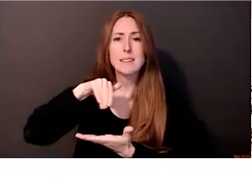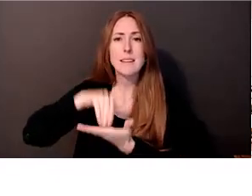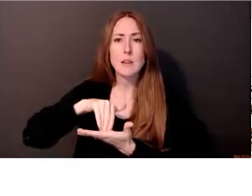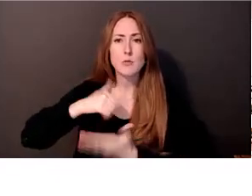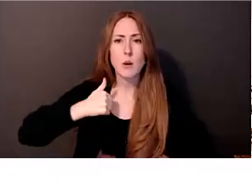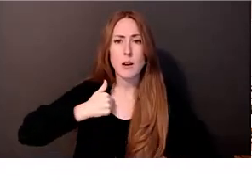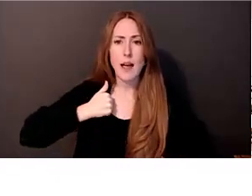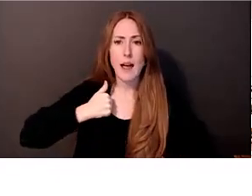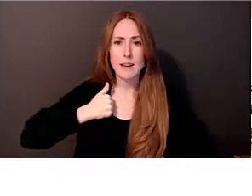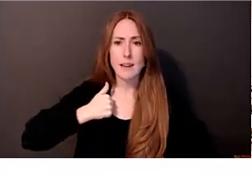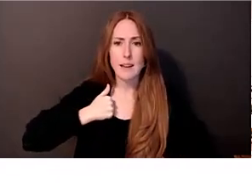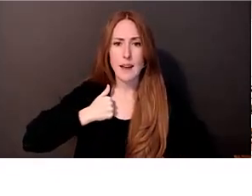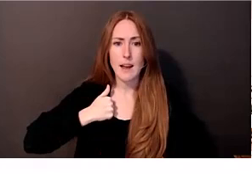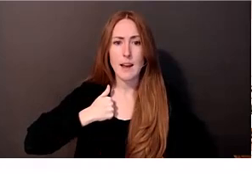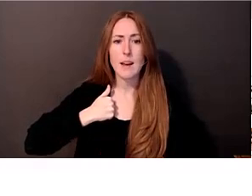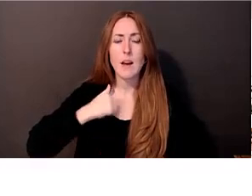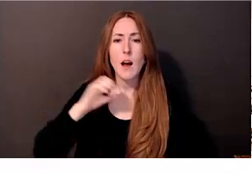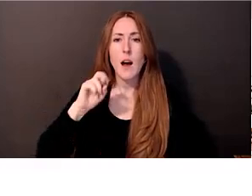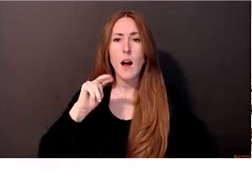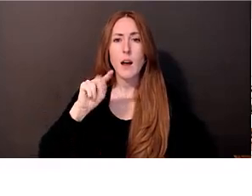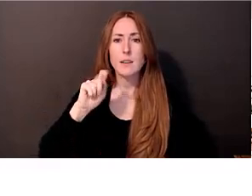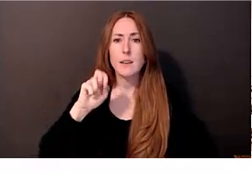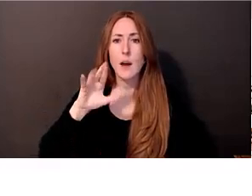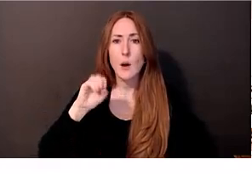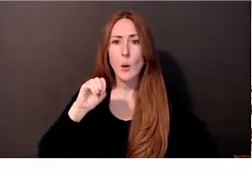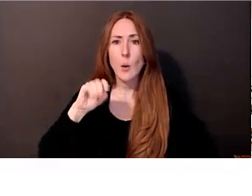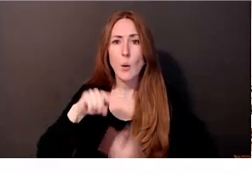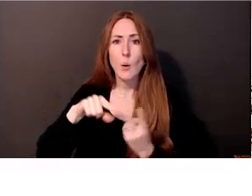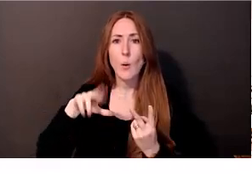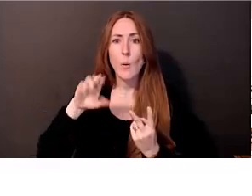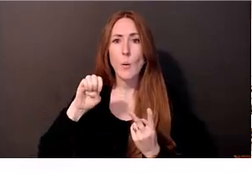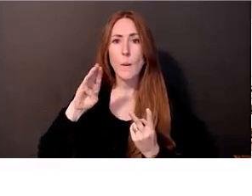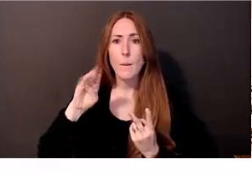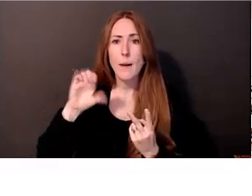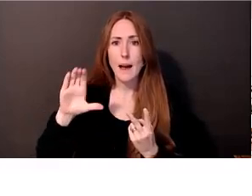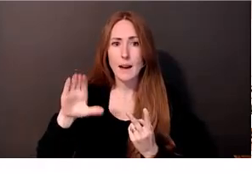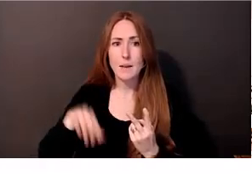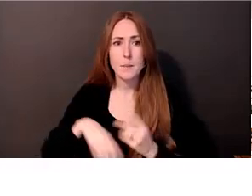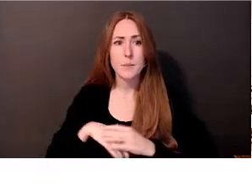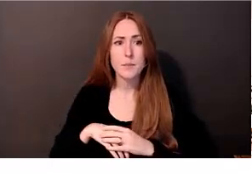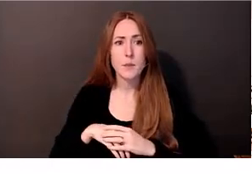and Quebec, and 27% in western Canada, and only